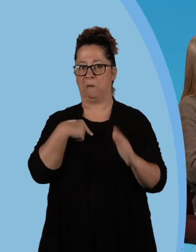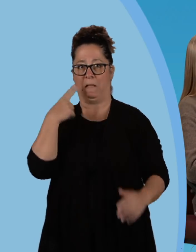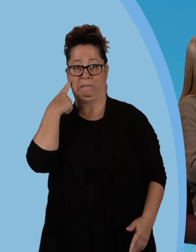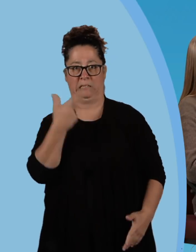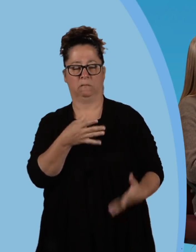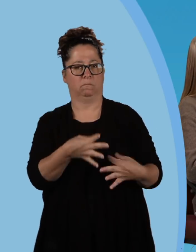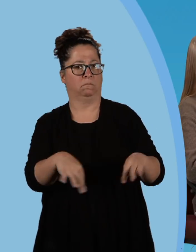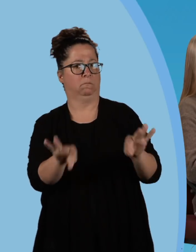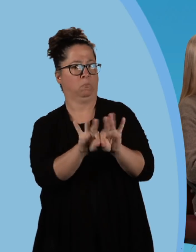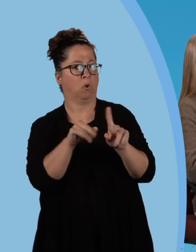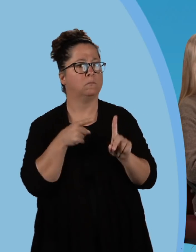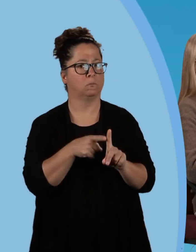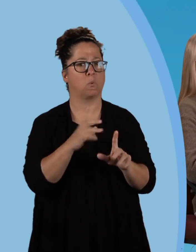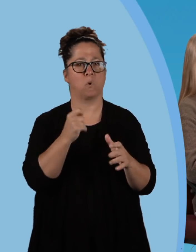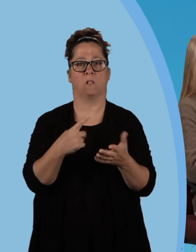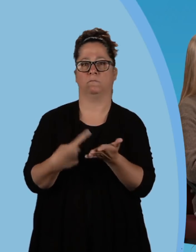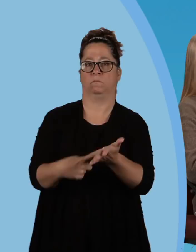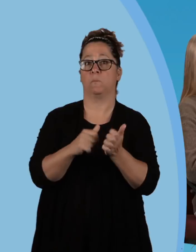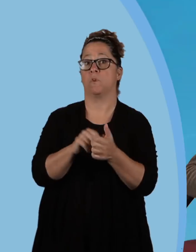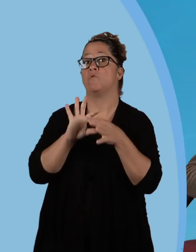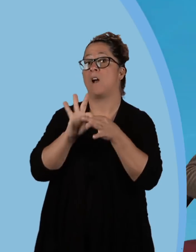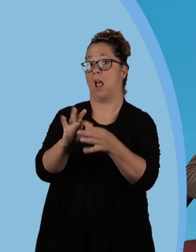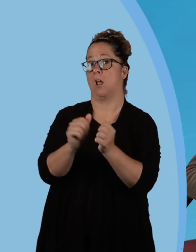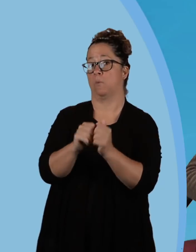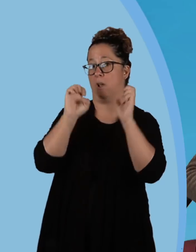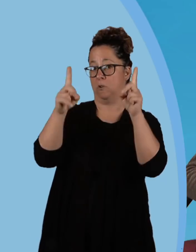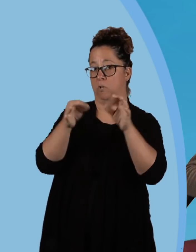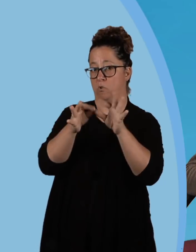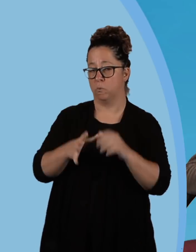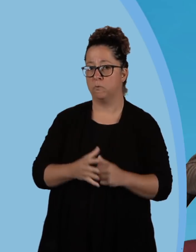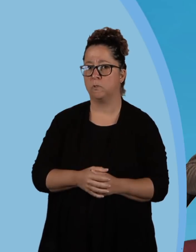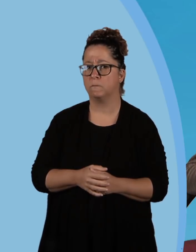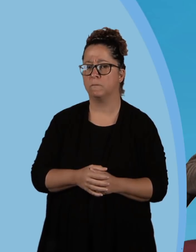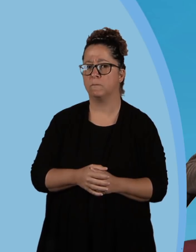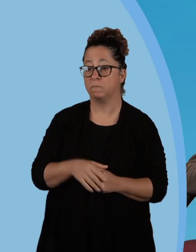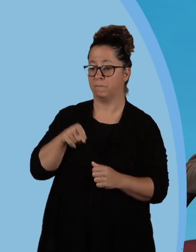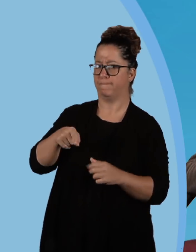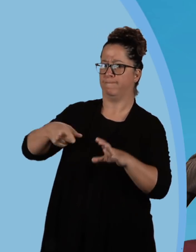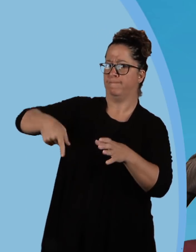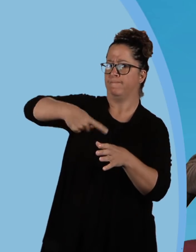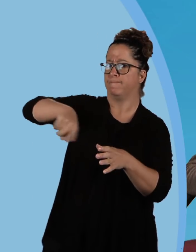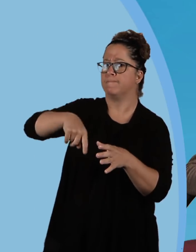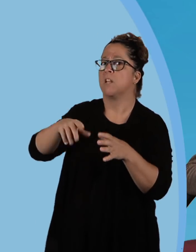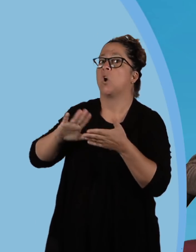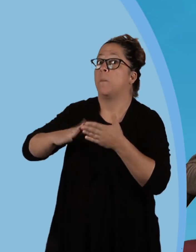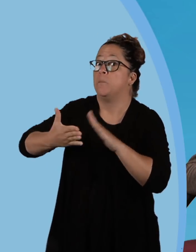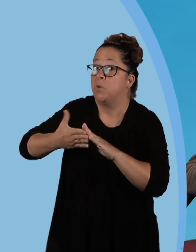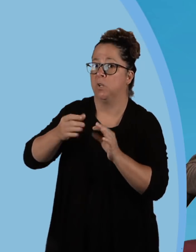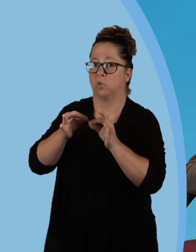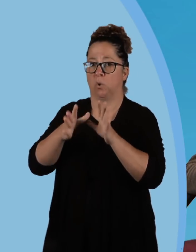It's sort of like a code of ethics. Now two principles that I think are especially important